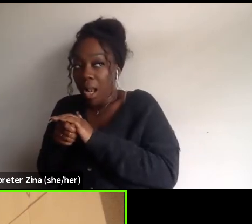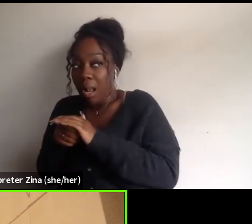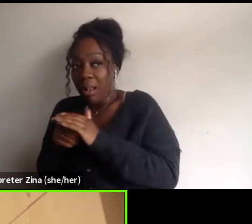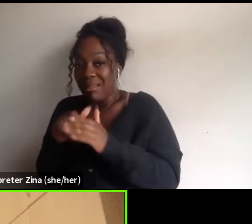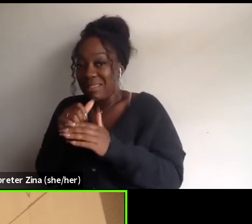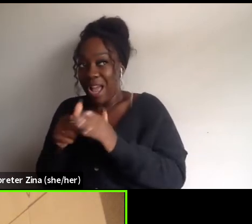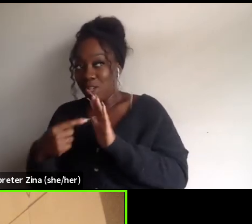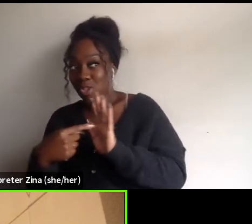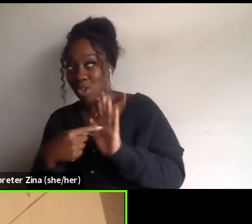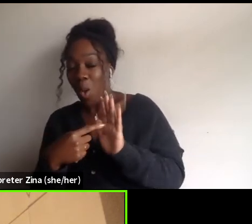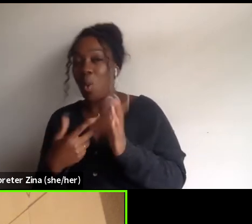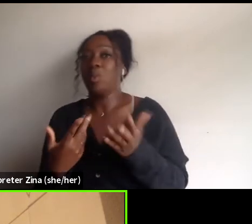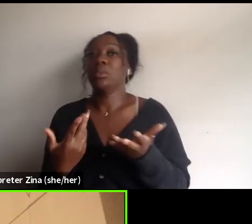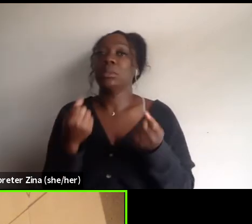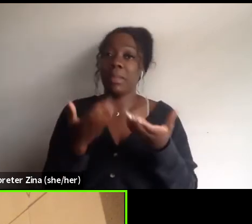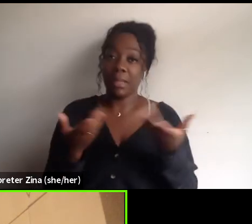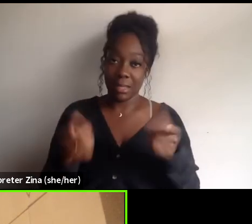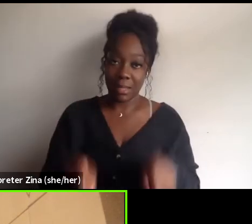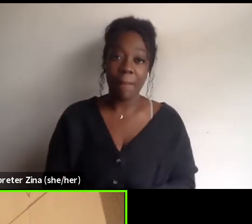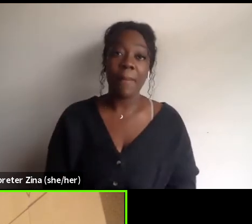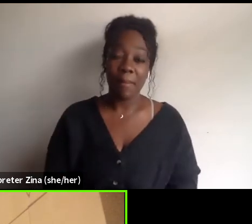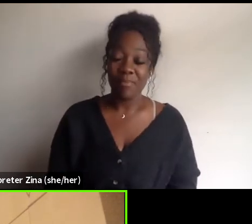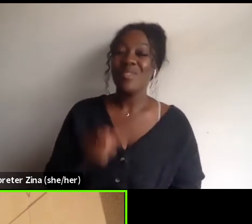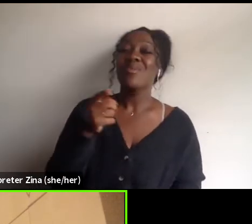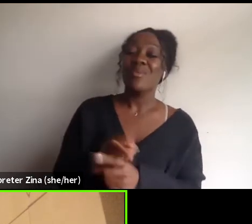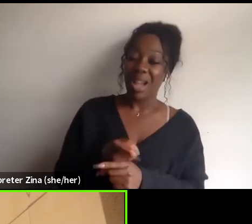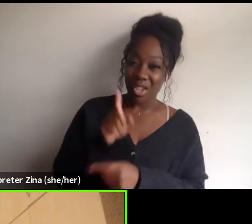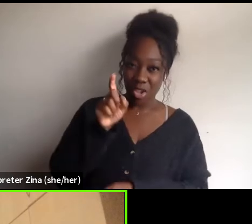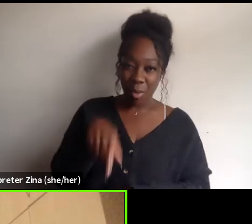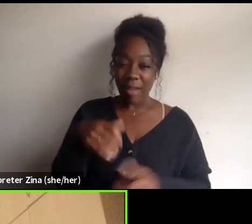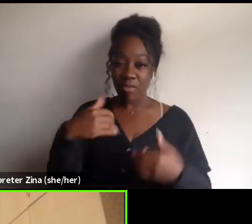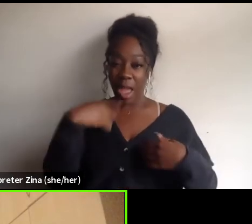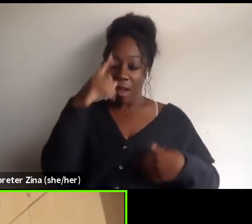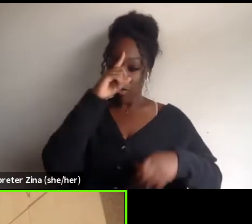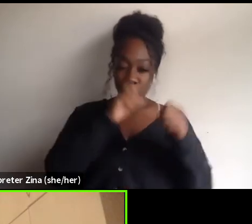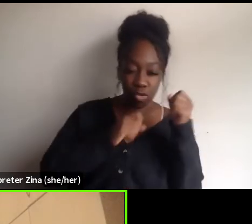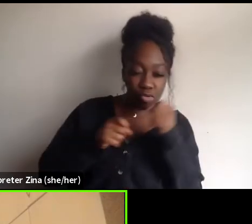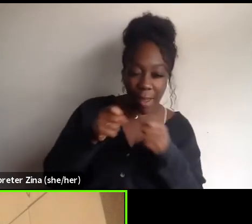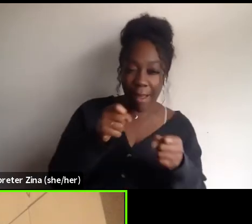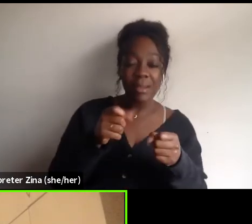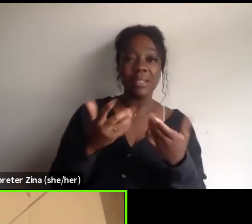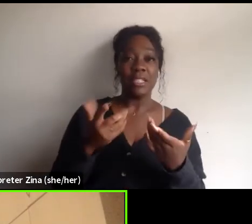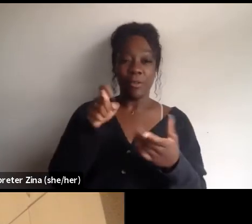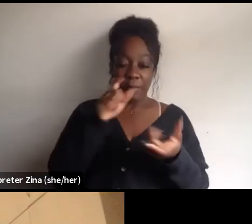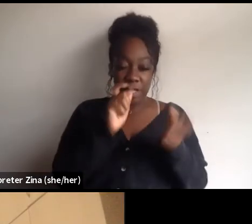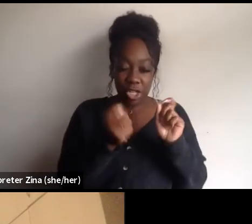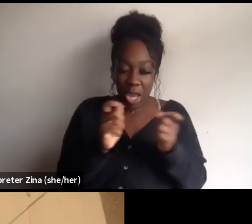Right, right. And it's important to be strategic about that and change things from within. Yeah.